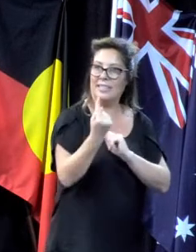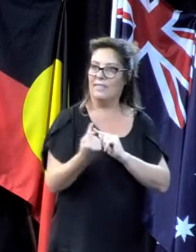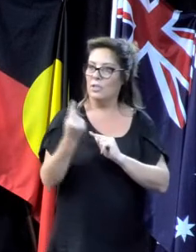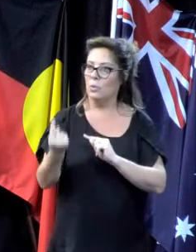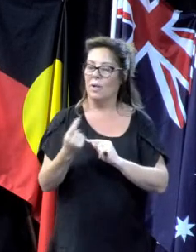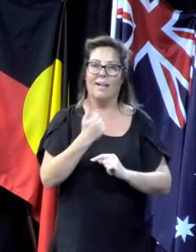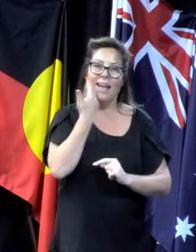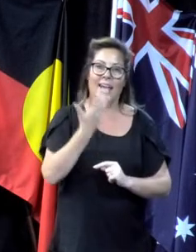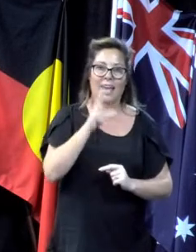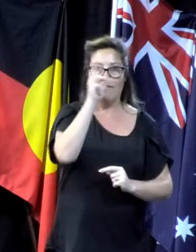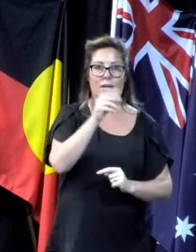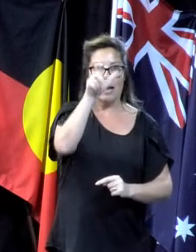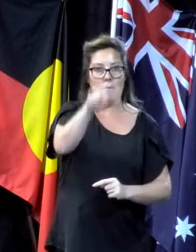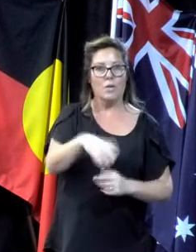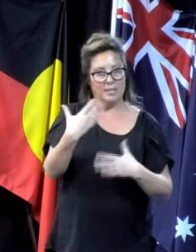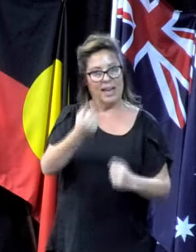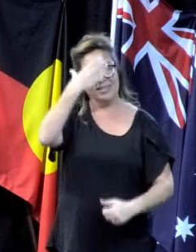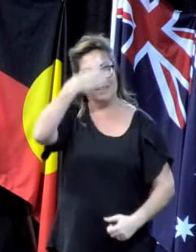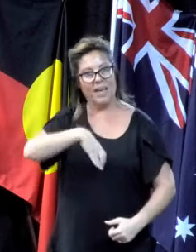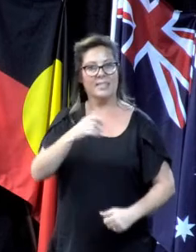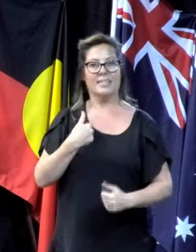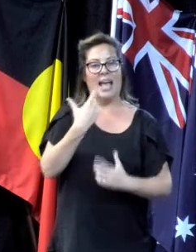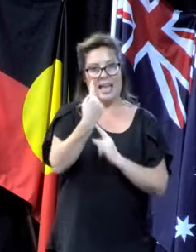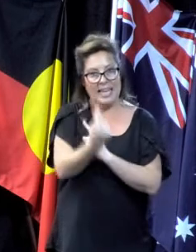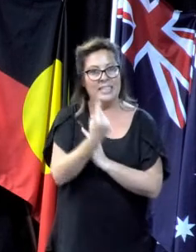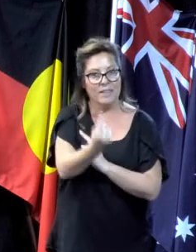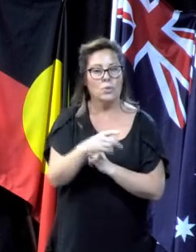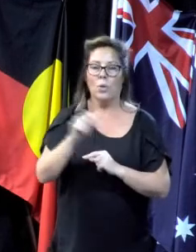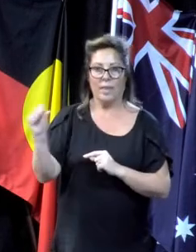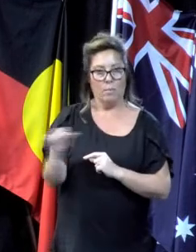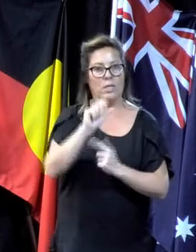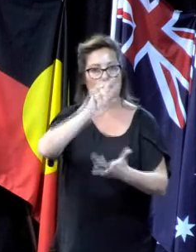recognised. In terms of facilities, I’ve already mentioned the Ingham High